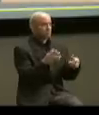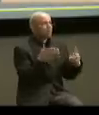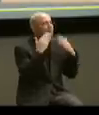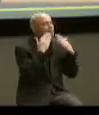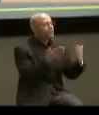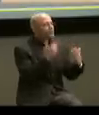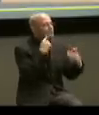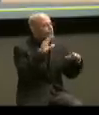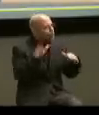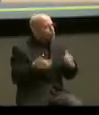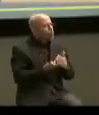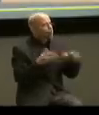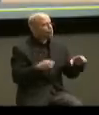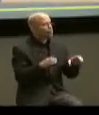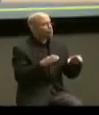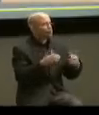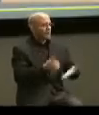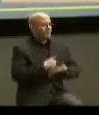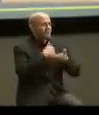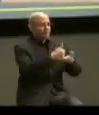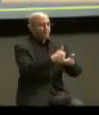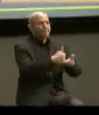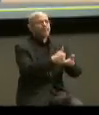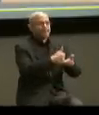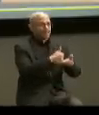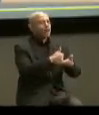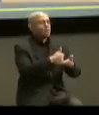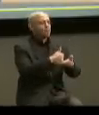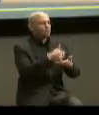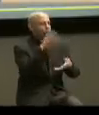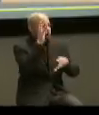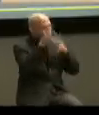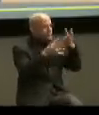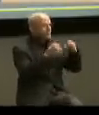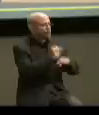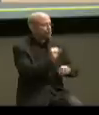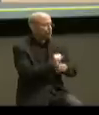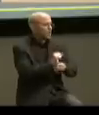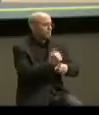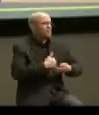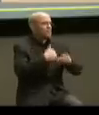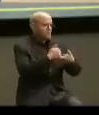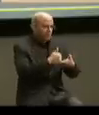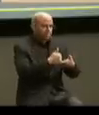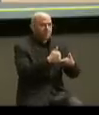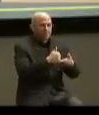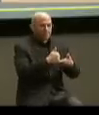YOU'RE DOING TO HELP POWER OUR ECONOMIC ENGINE AND CREATE JOBS.